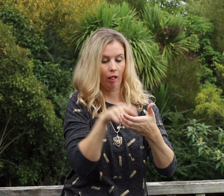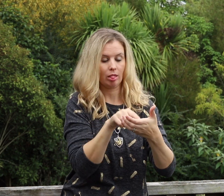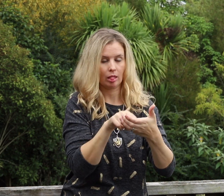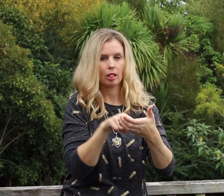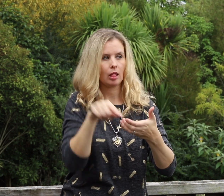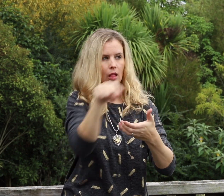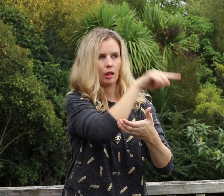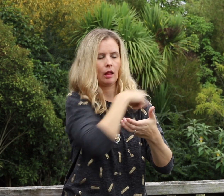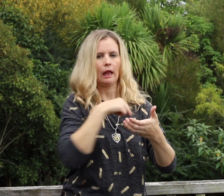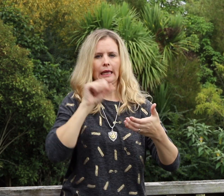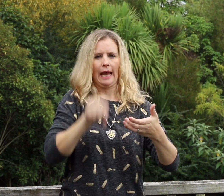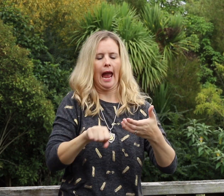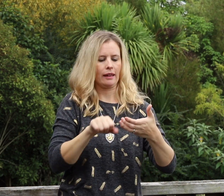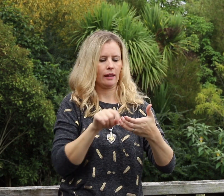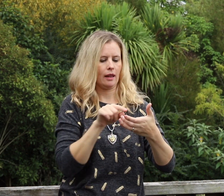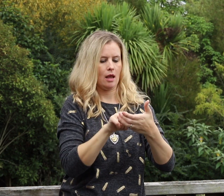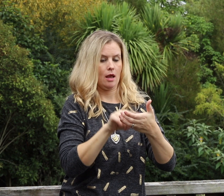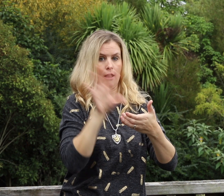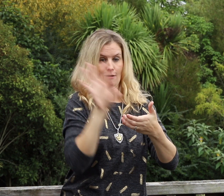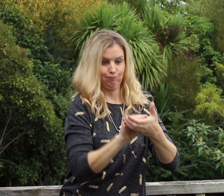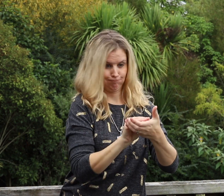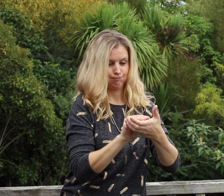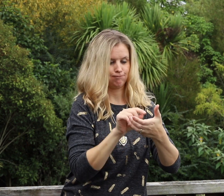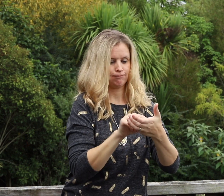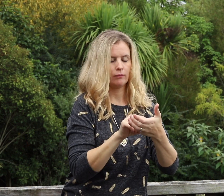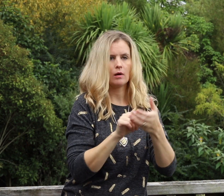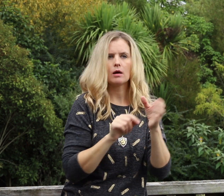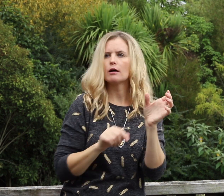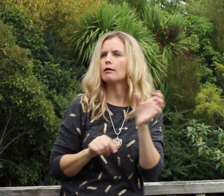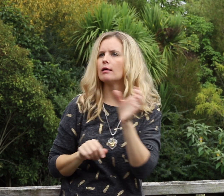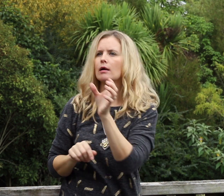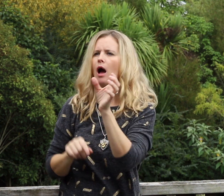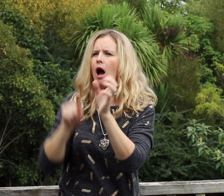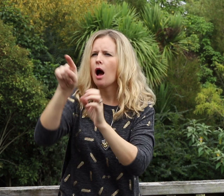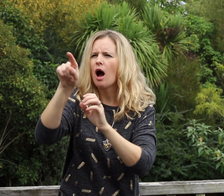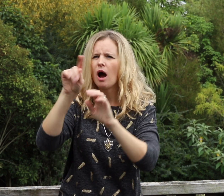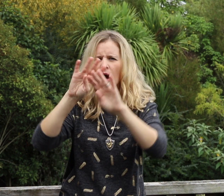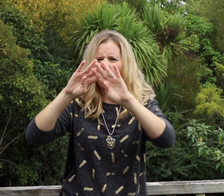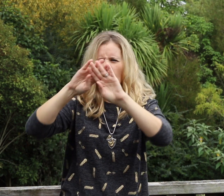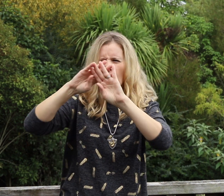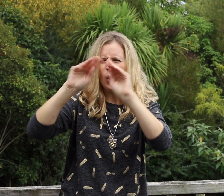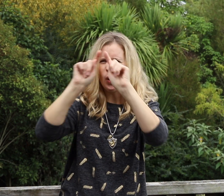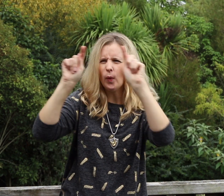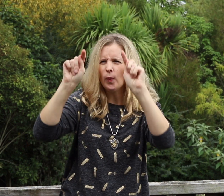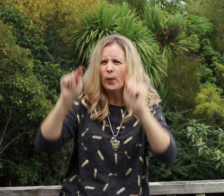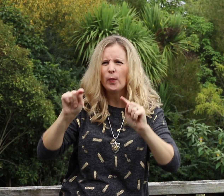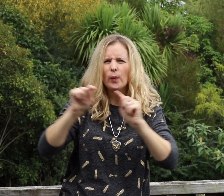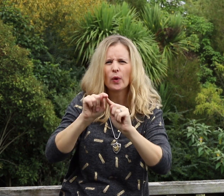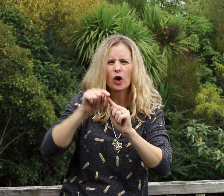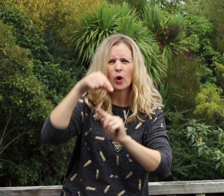with the QR codes to be monitored. So, if I go to the store,